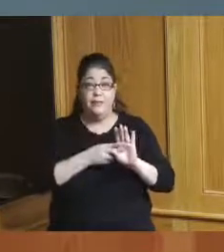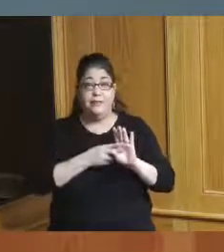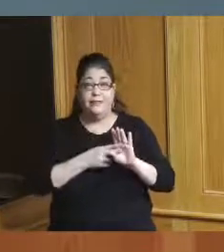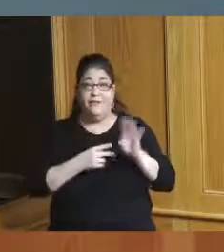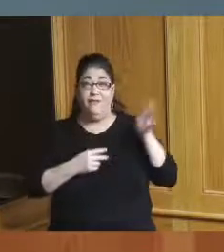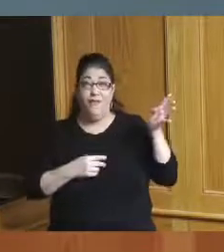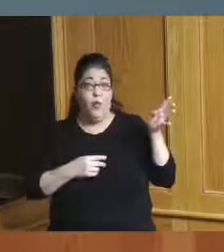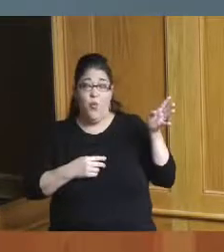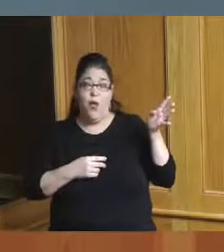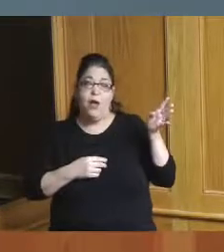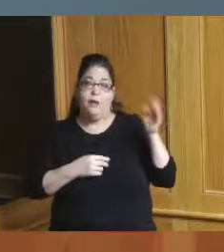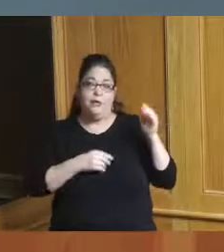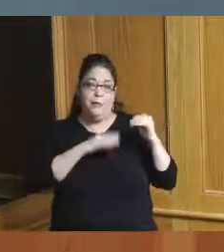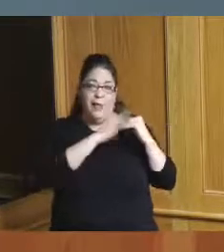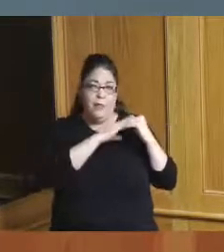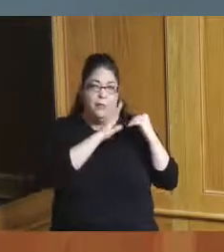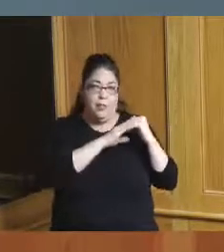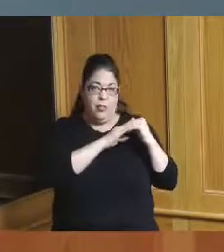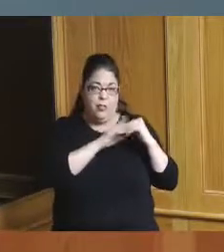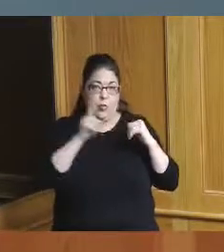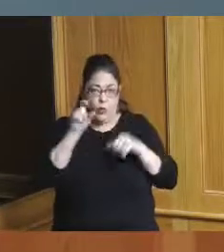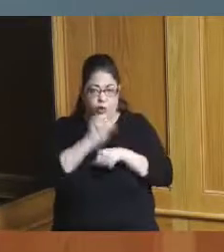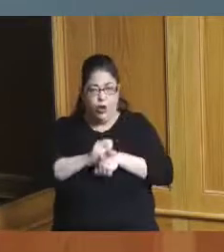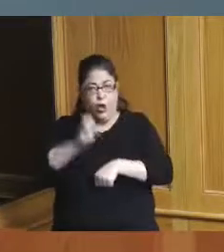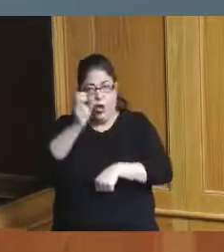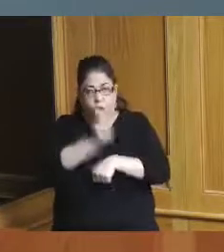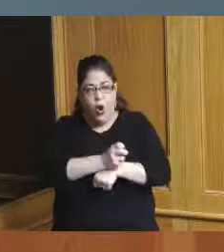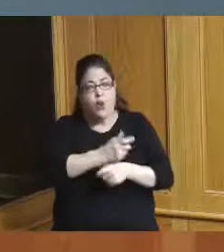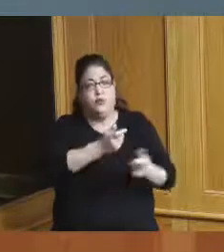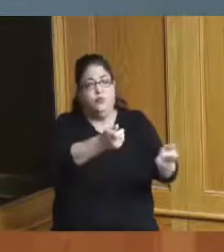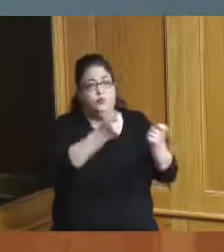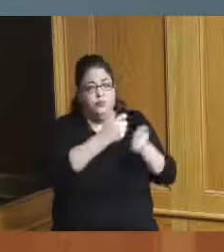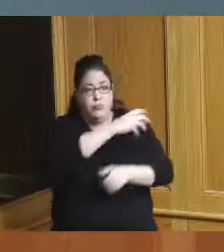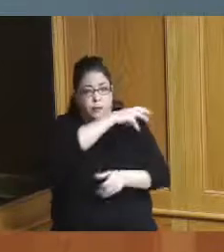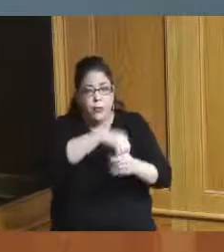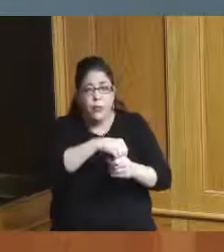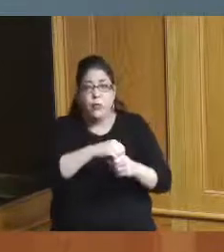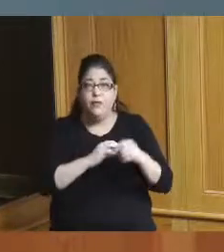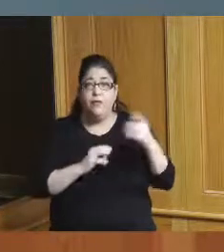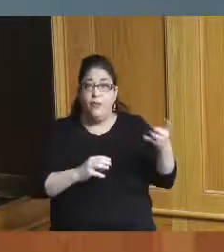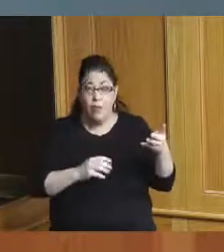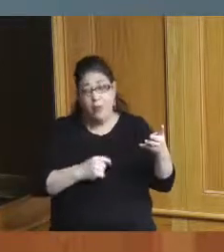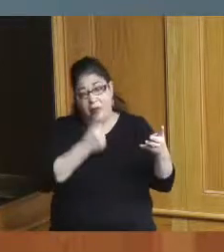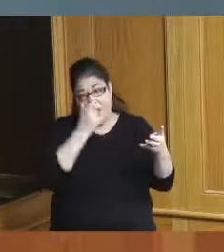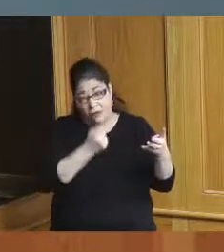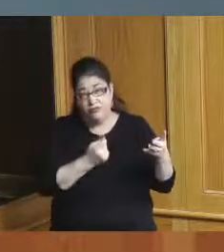four and you guys are working very hard to to see if those four might be interested so it's just